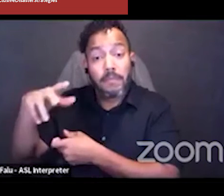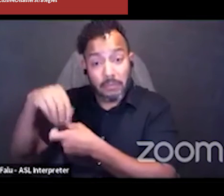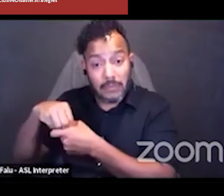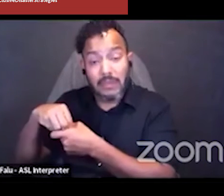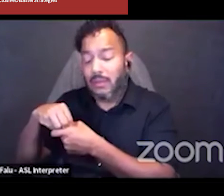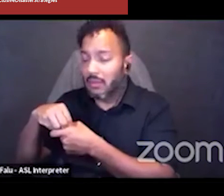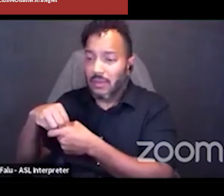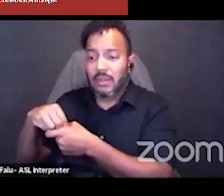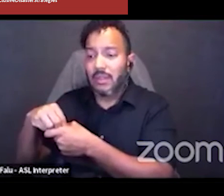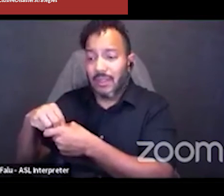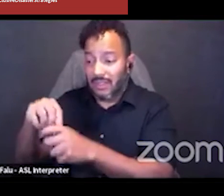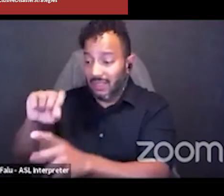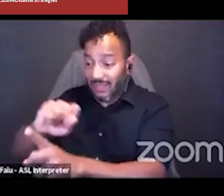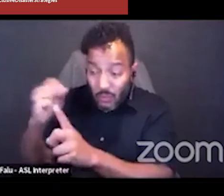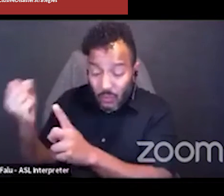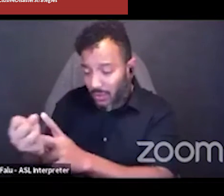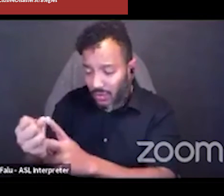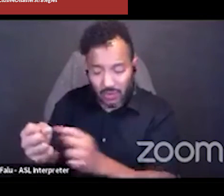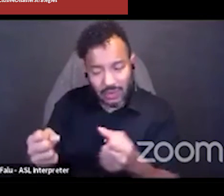case scenario right now.